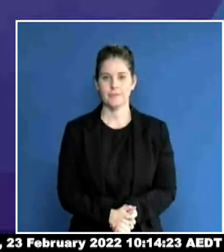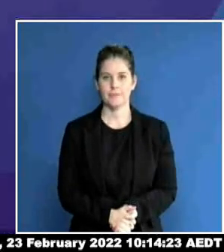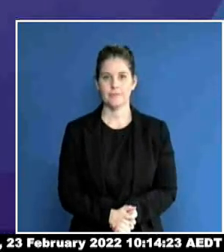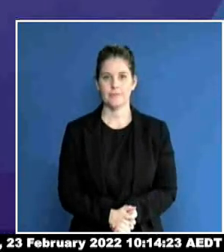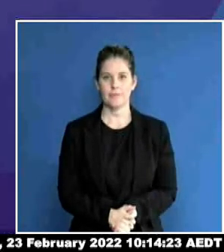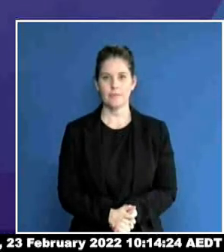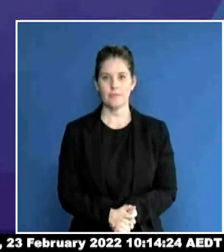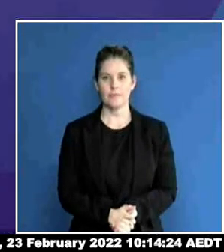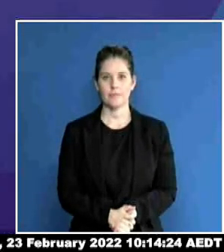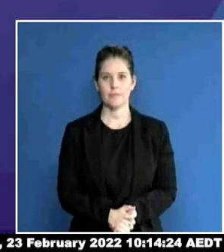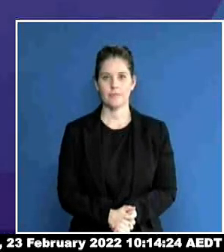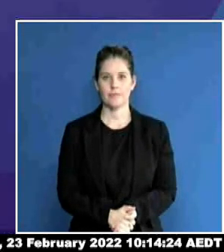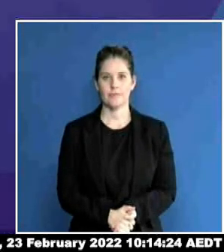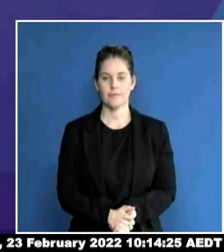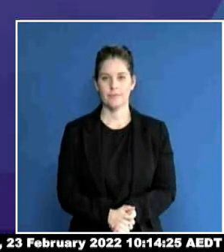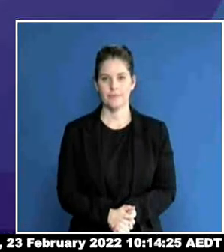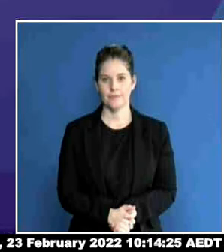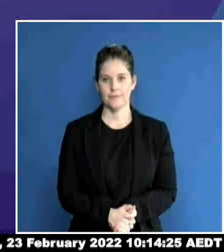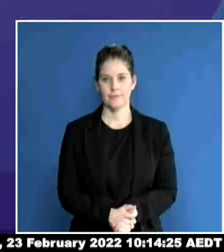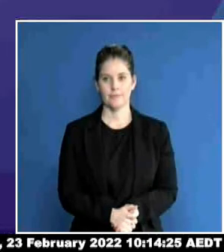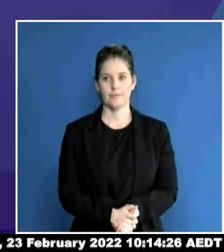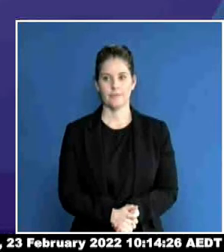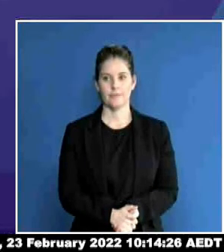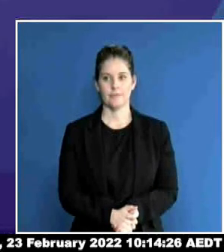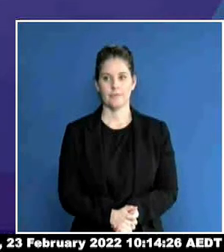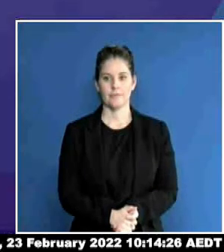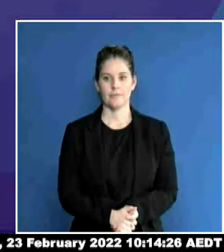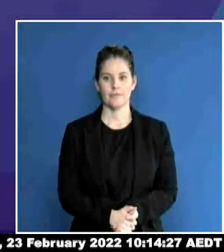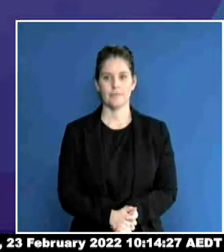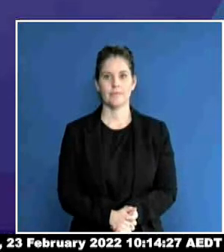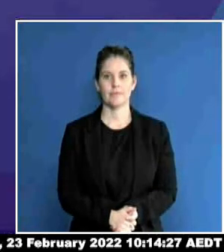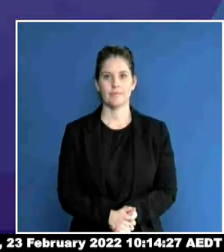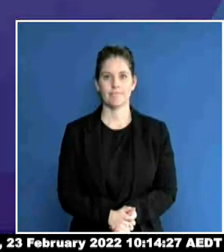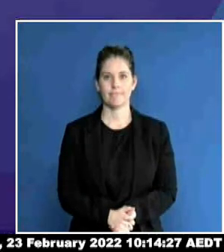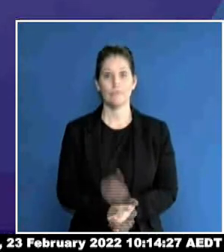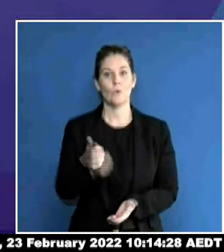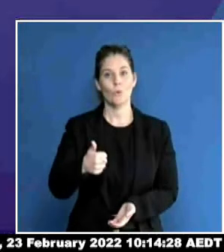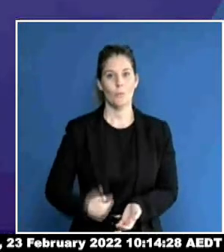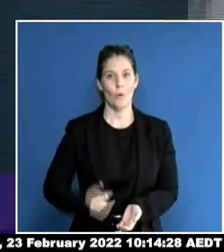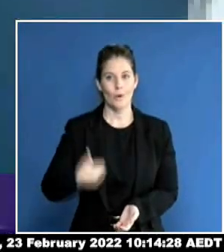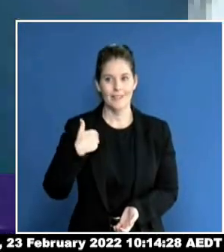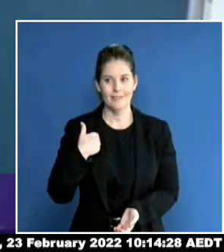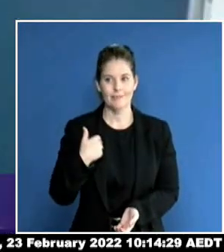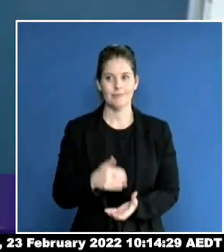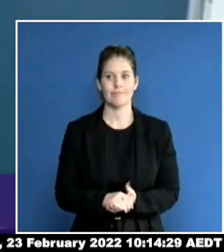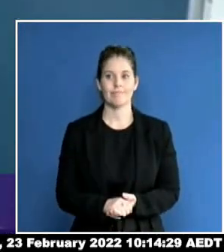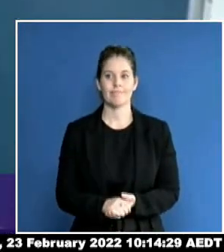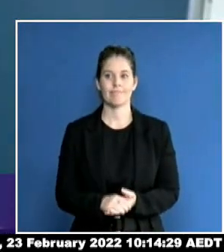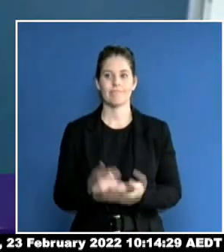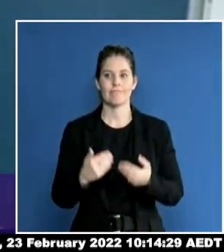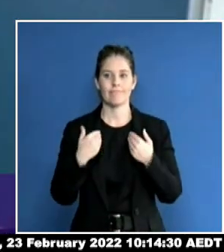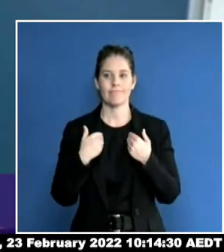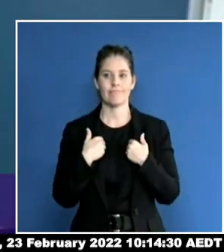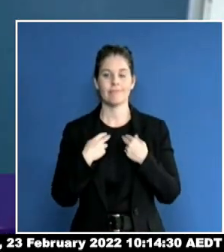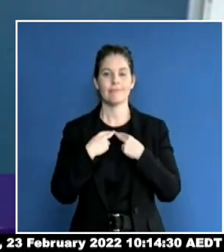MS McMILLAN: Yes. Good morning, Commissioners. My name is McMillan, initials K.A. I appear with Ms Clohessy, instructed by Crown Law.